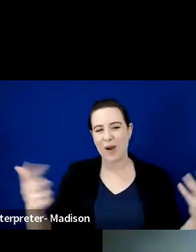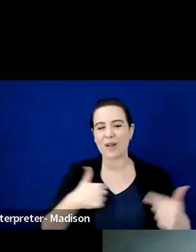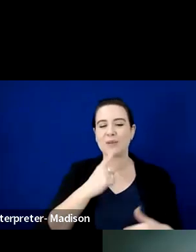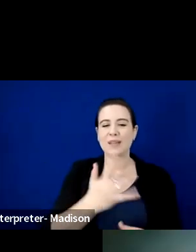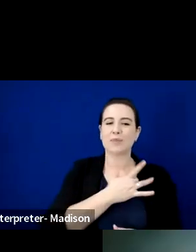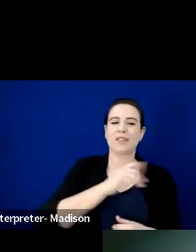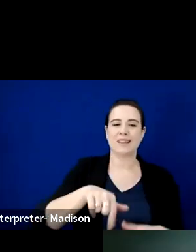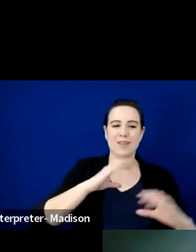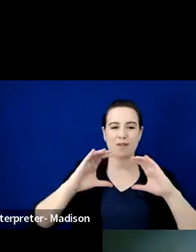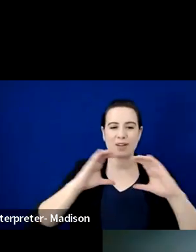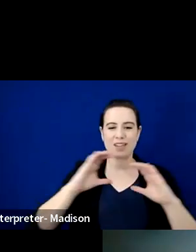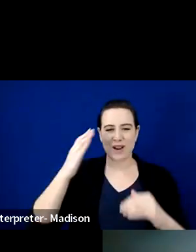And I think that's a great takeaway and a success that both projects have been able to disseminate that information and to provide training and increase awareness. This is Shaylin.